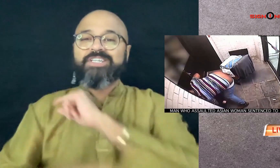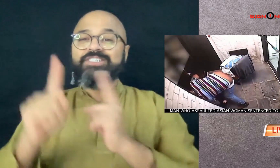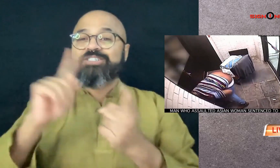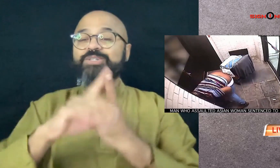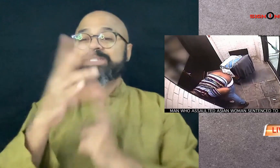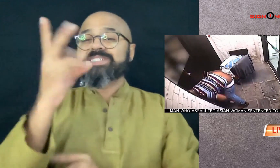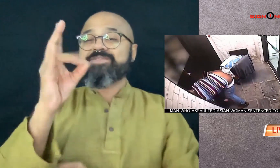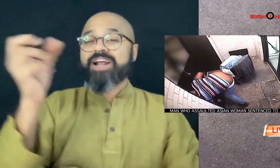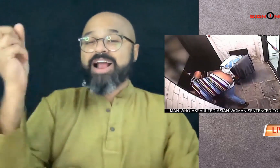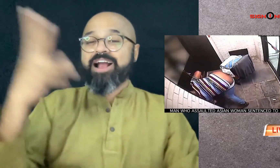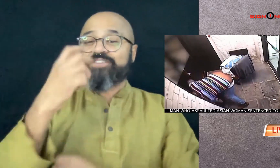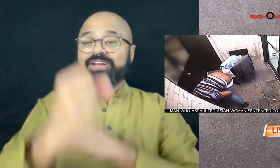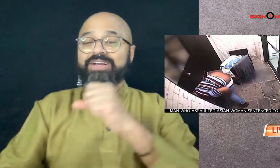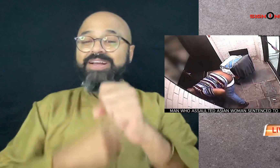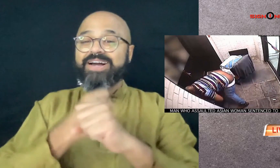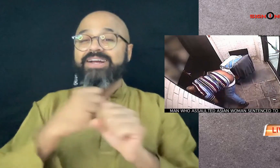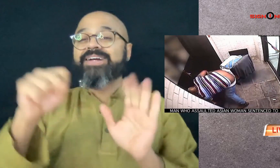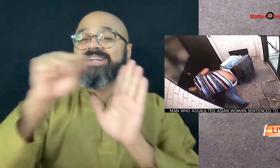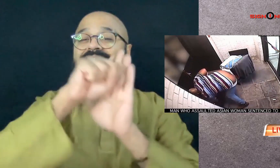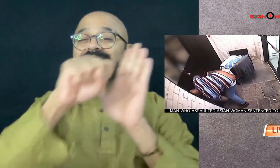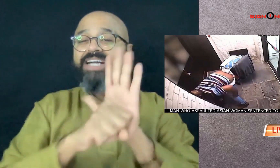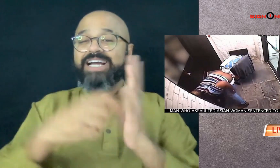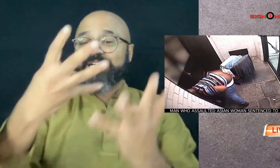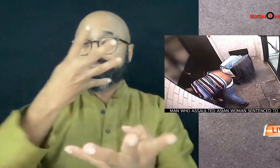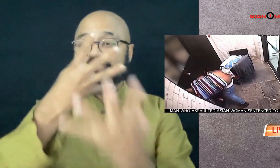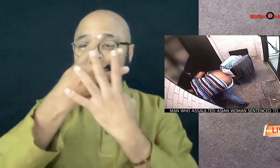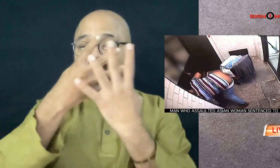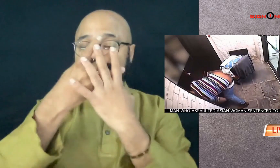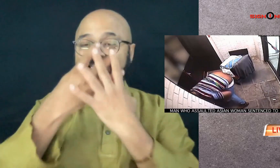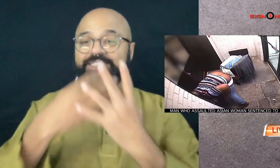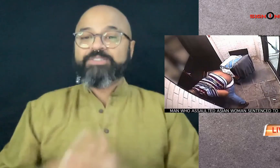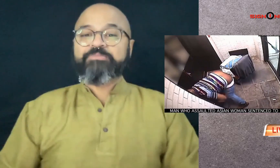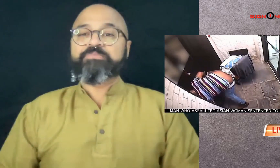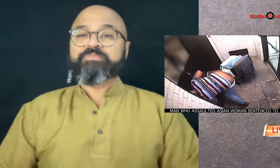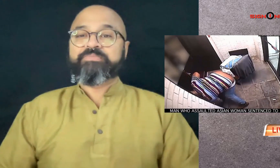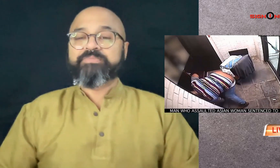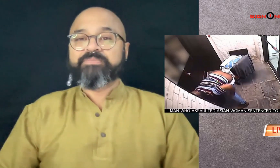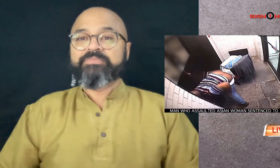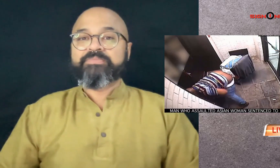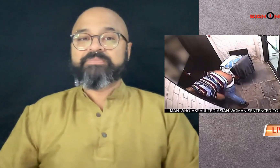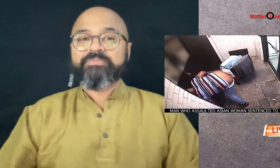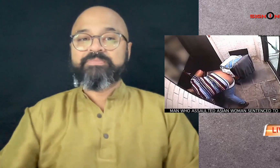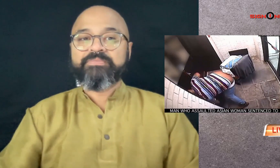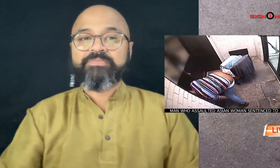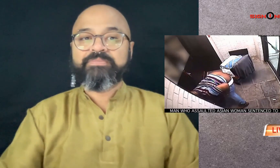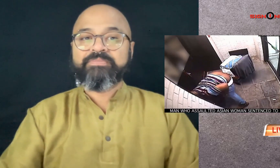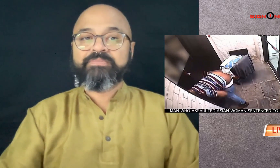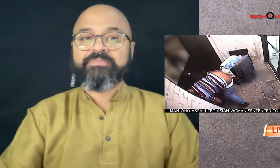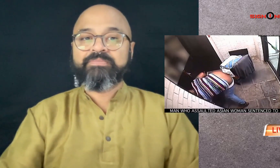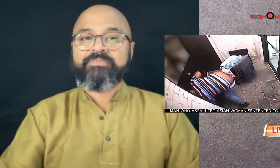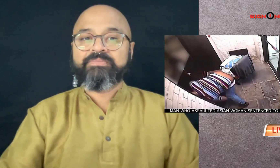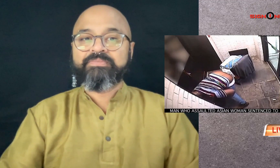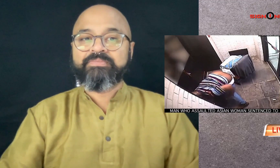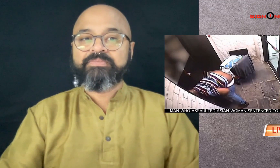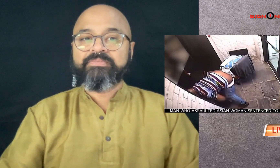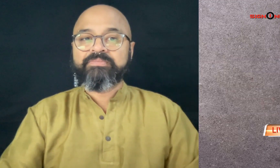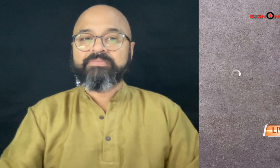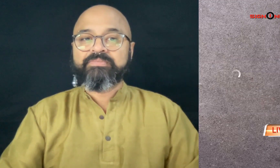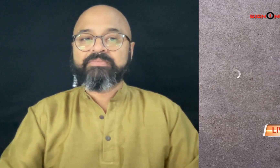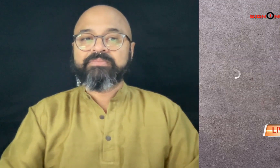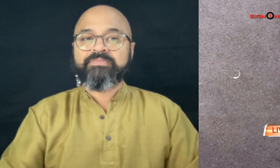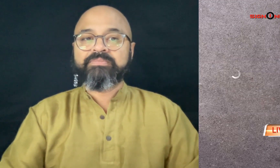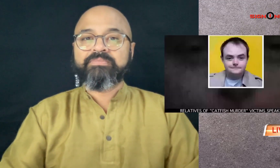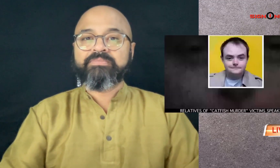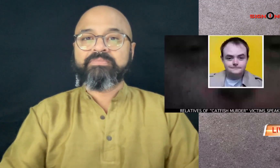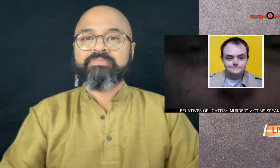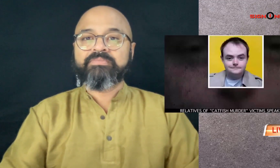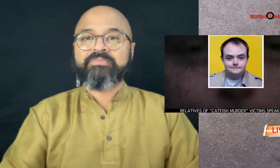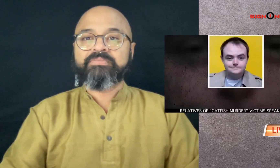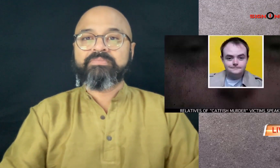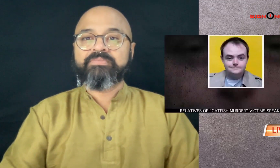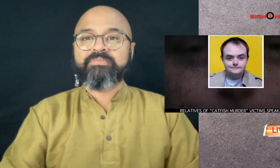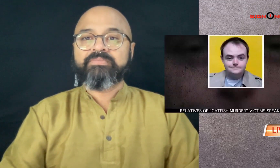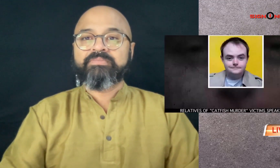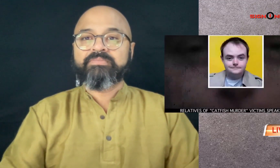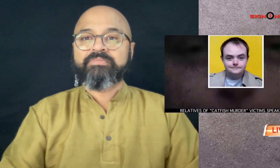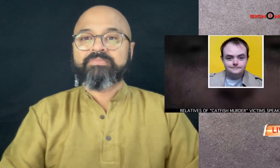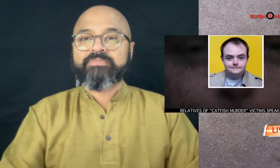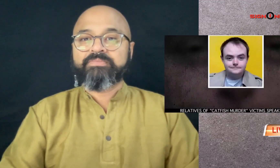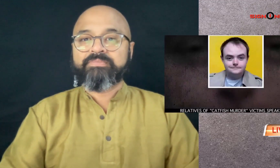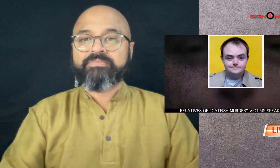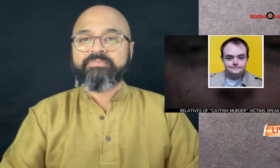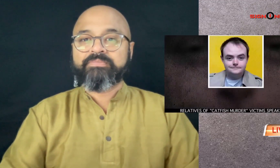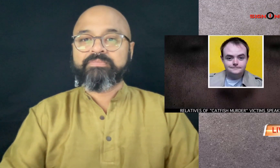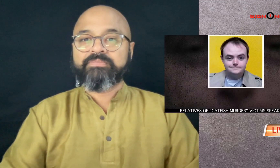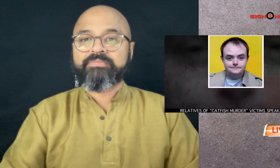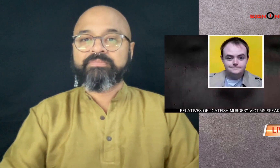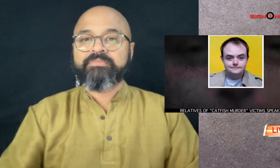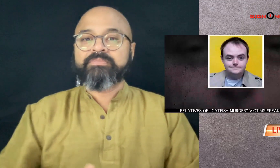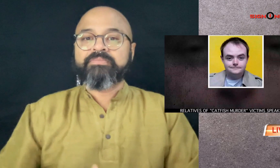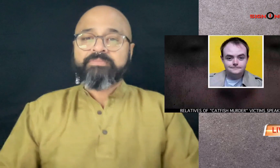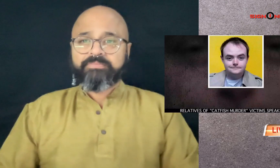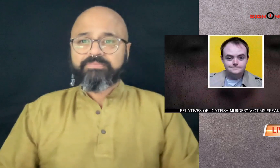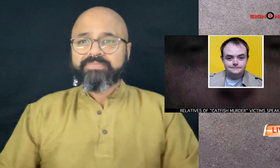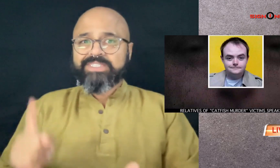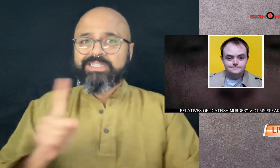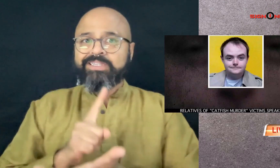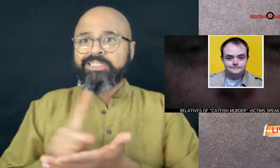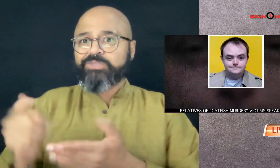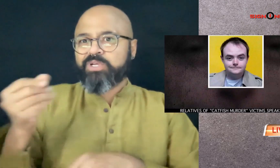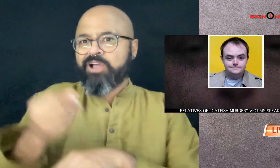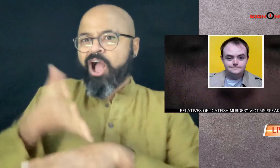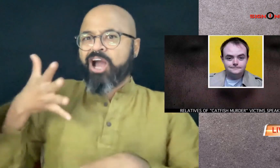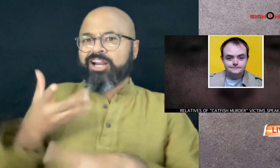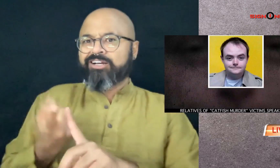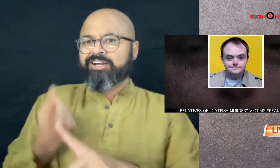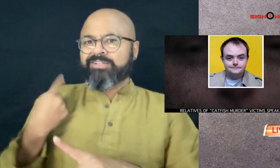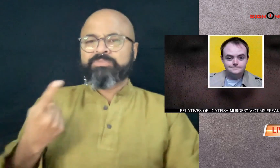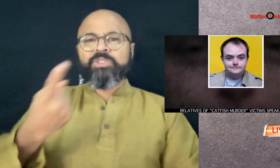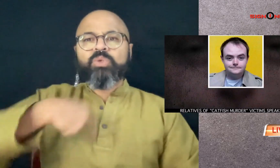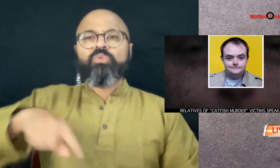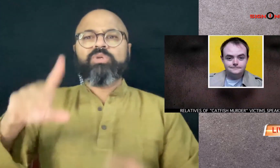state prison